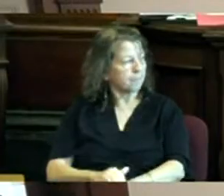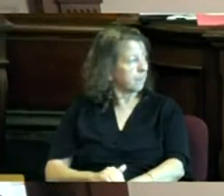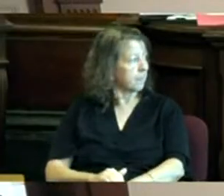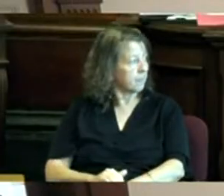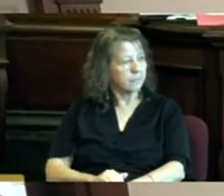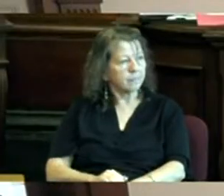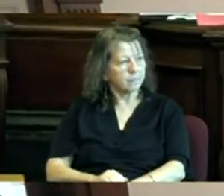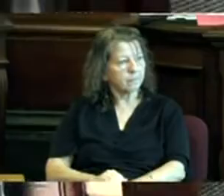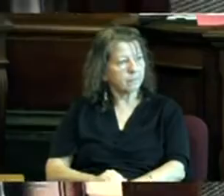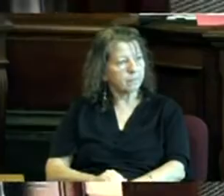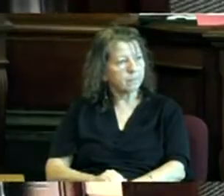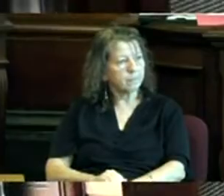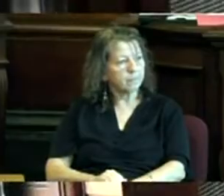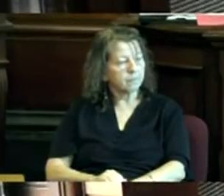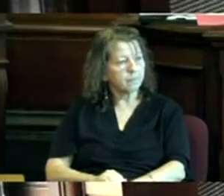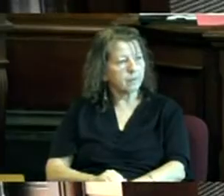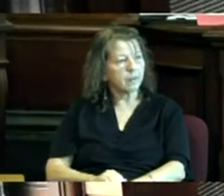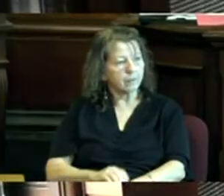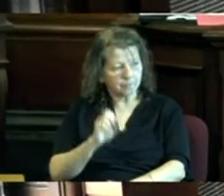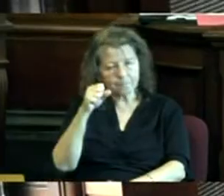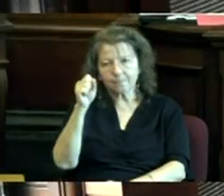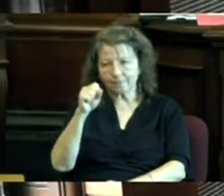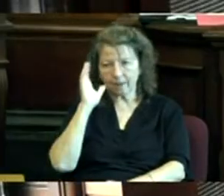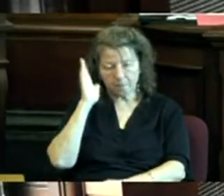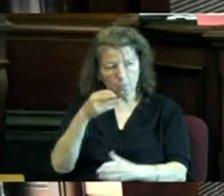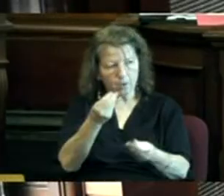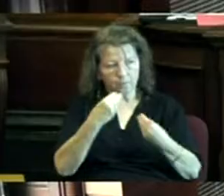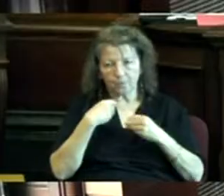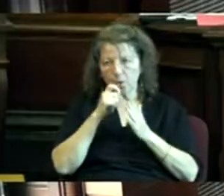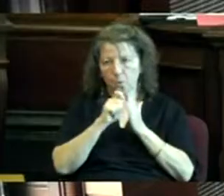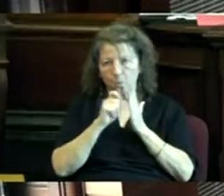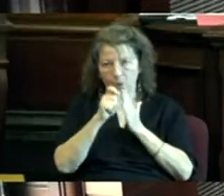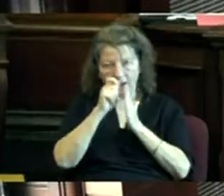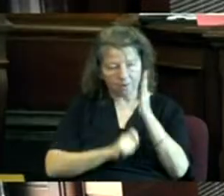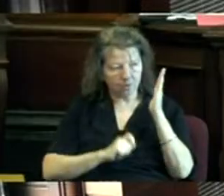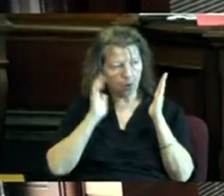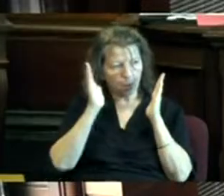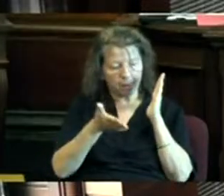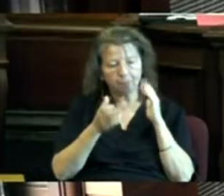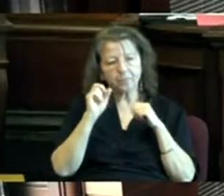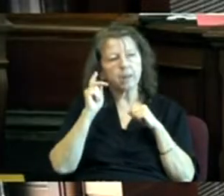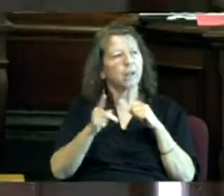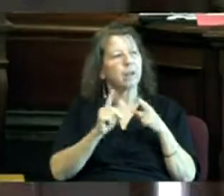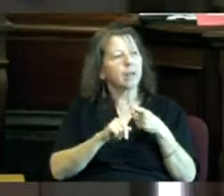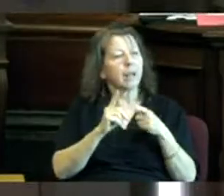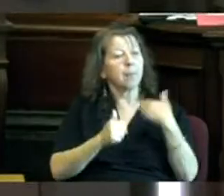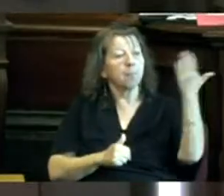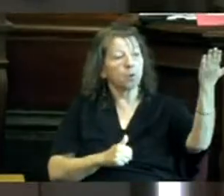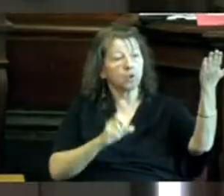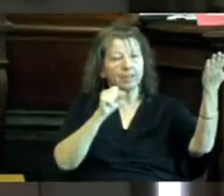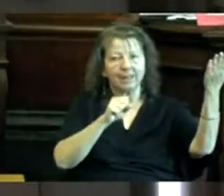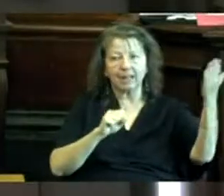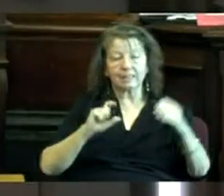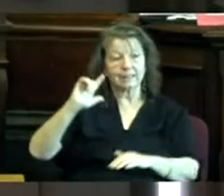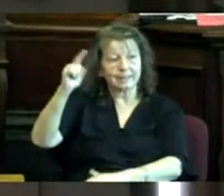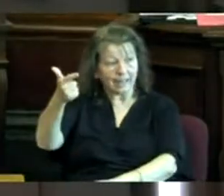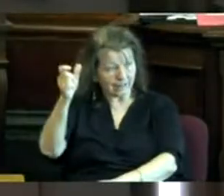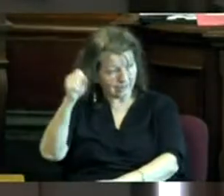program and reading the transmittal wasn't clear? Okay.